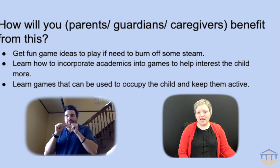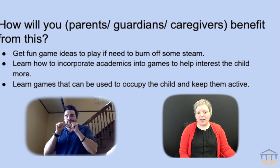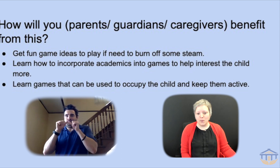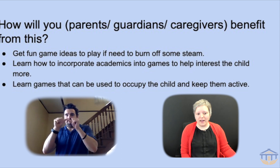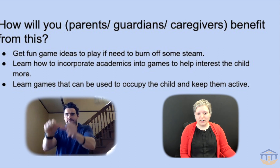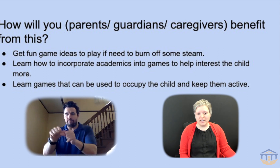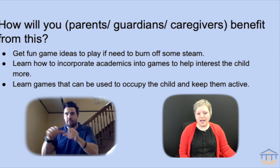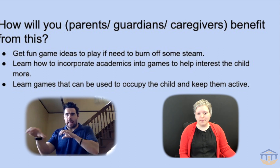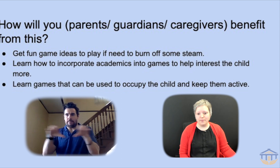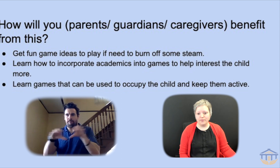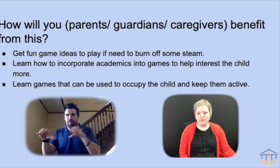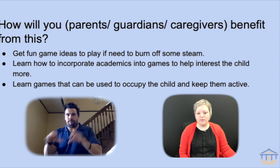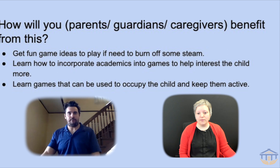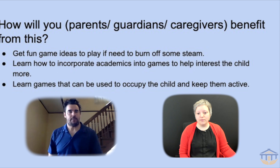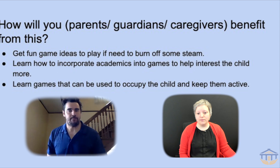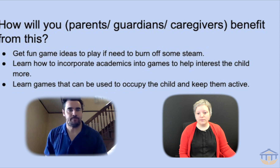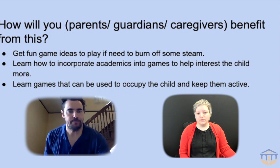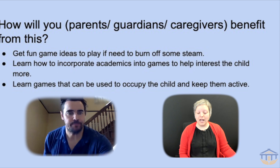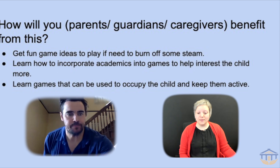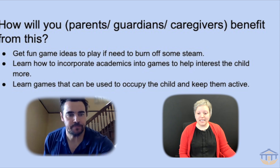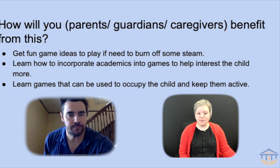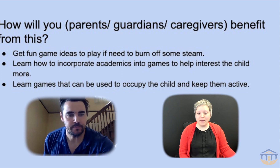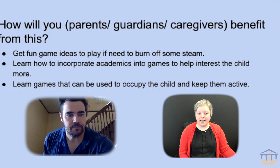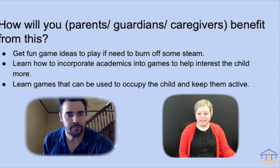occupy their time. It helps to keep them active.